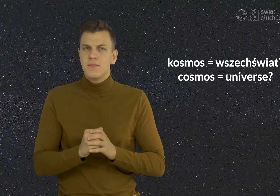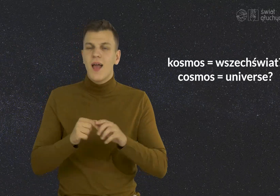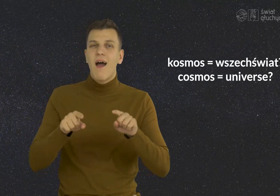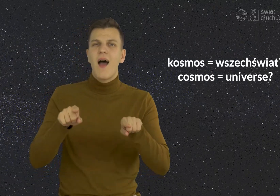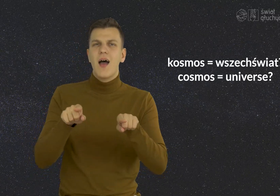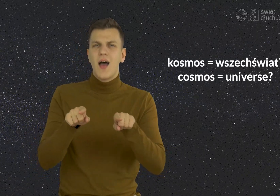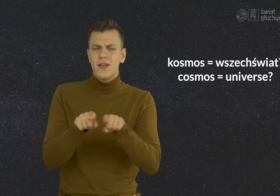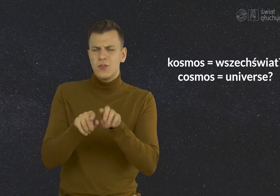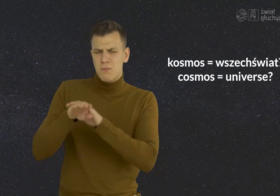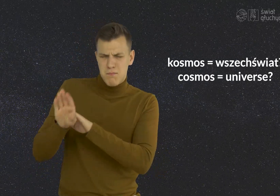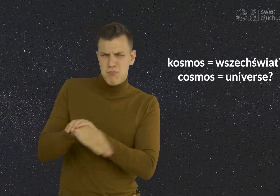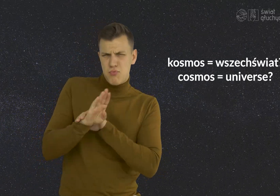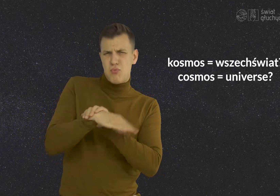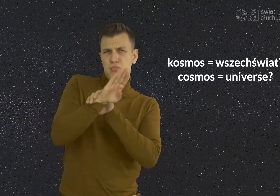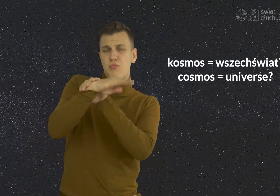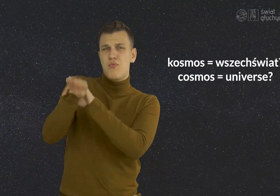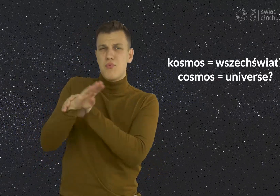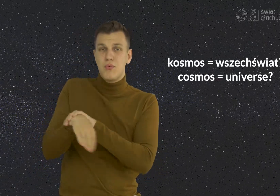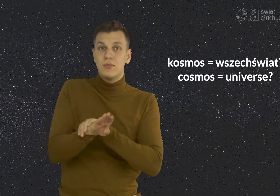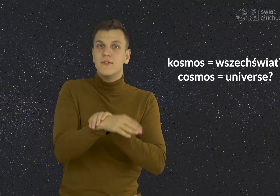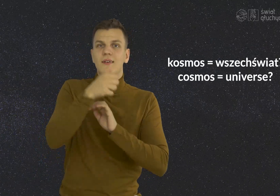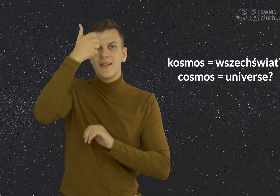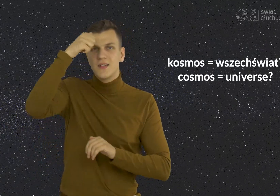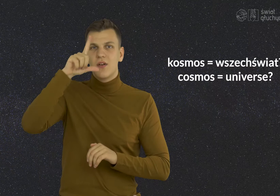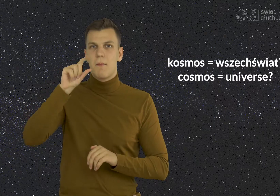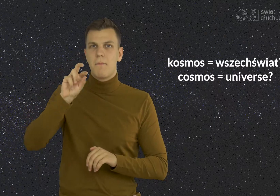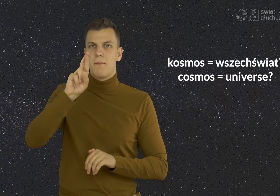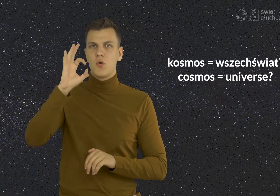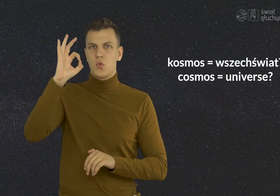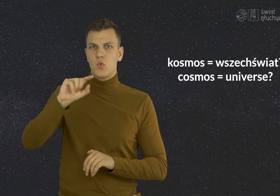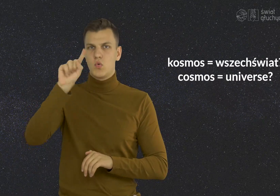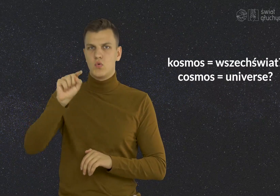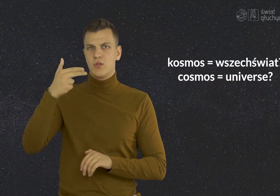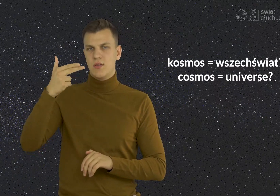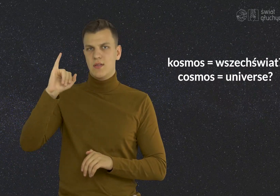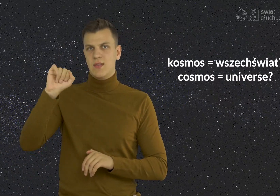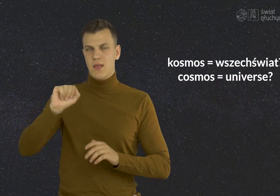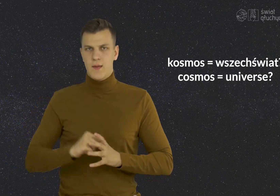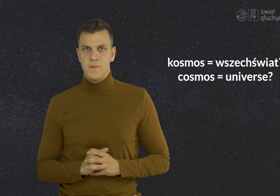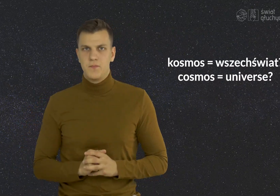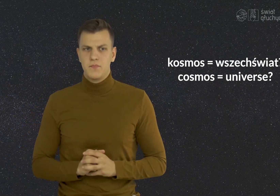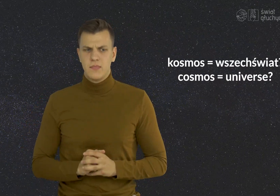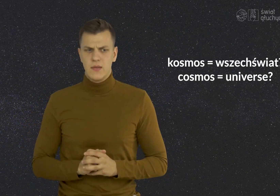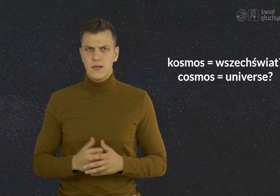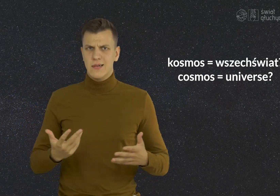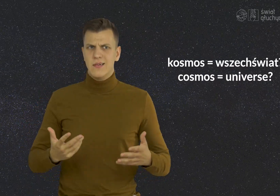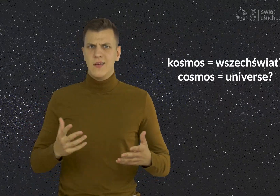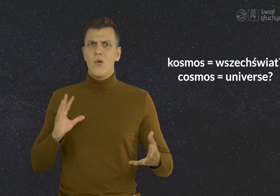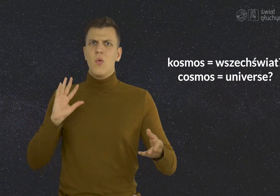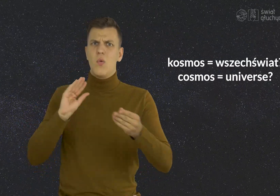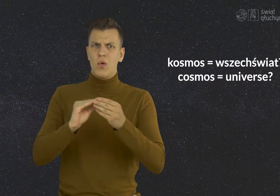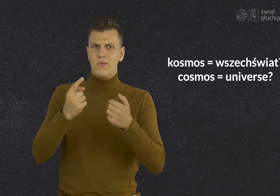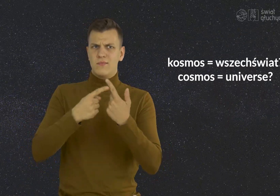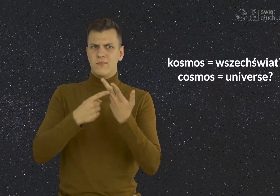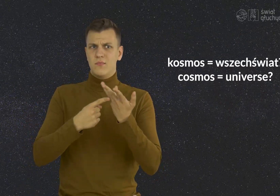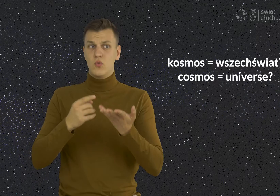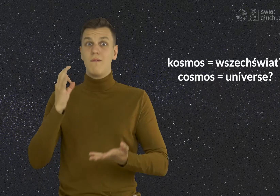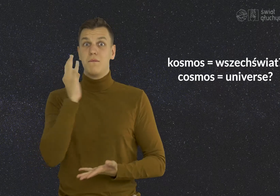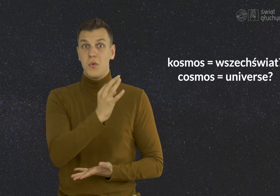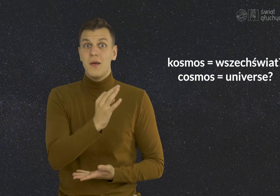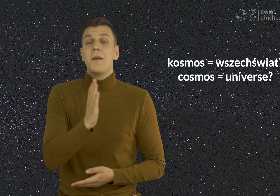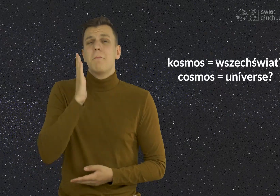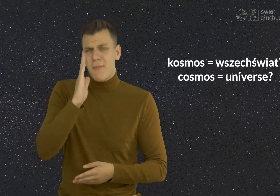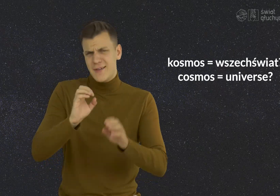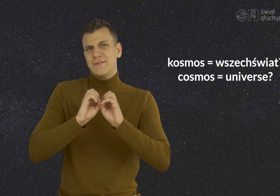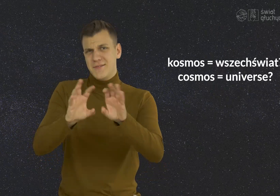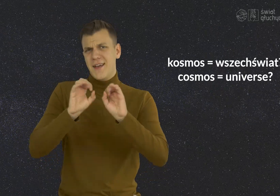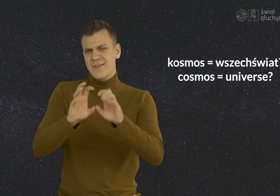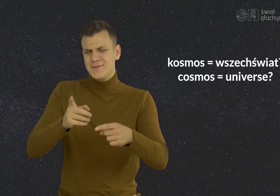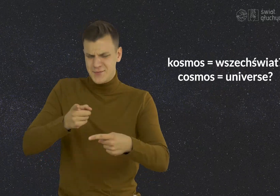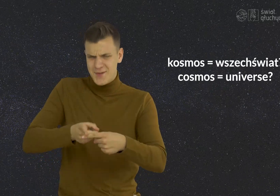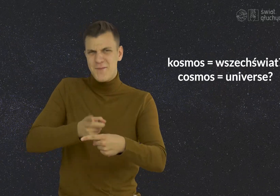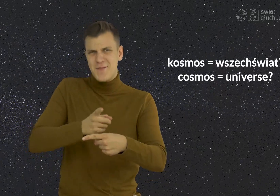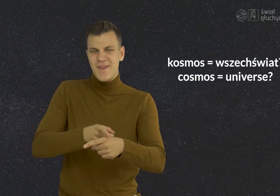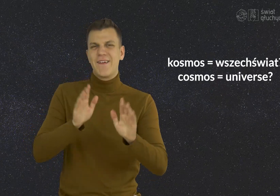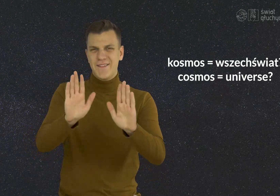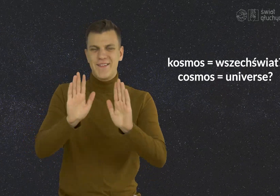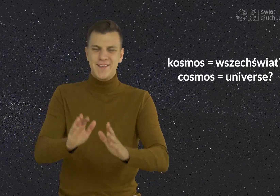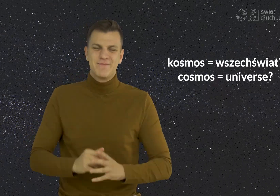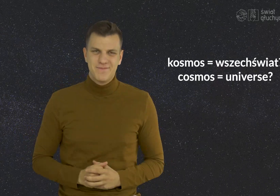vacuum - about these all things. We will gradually tell in the next episodes. twenty